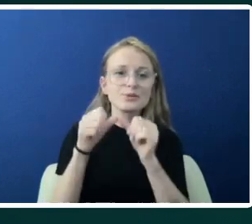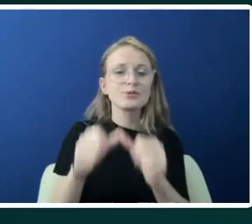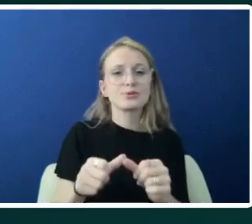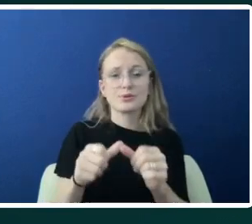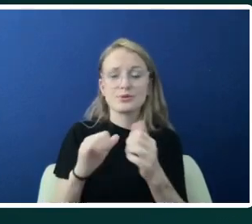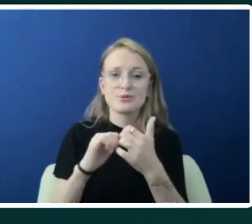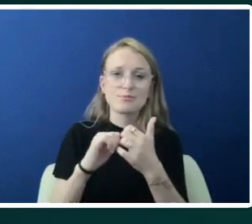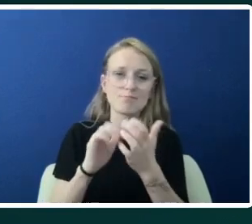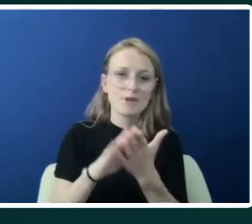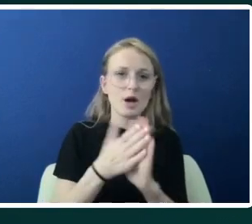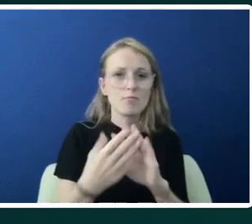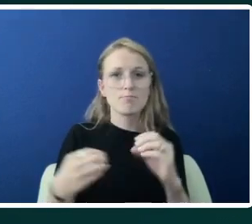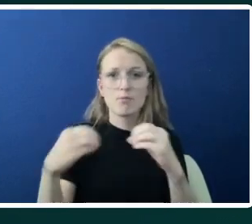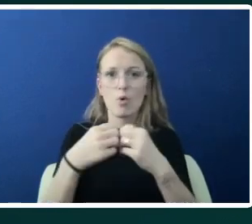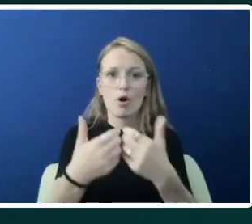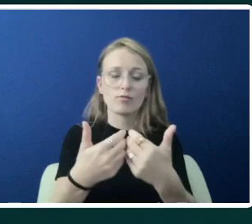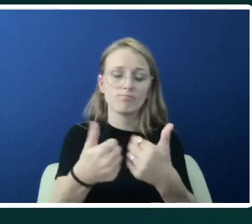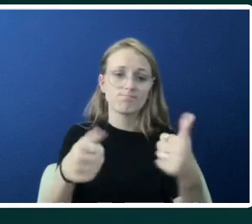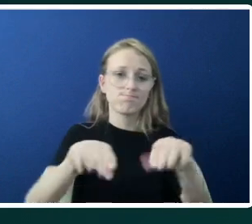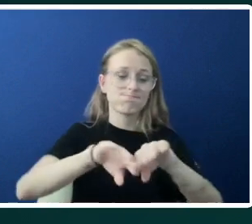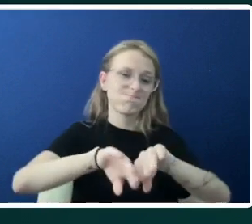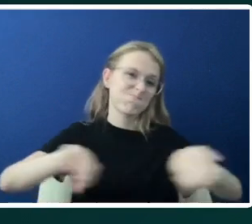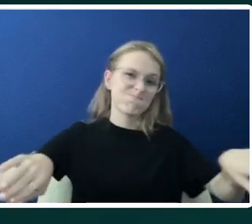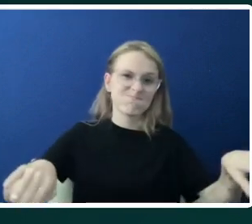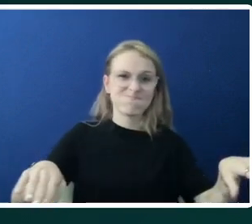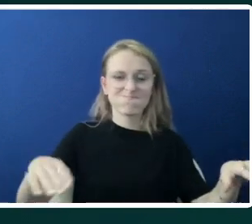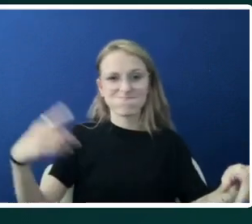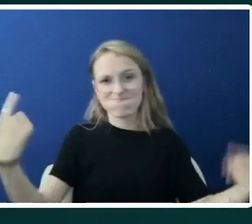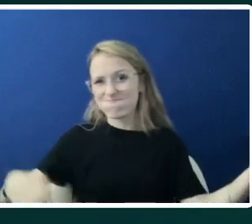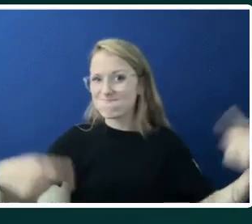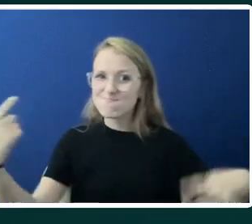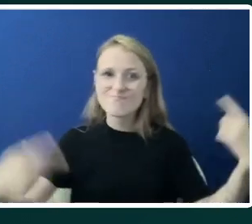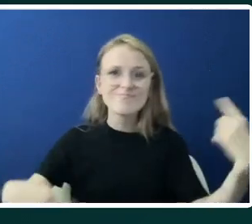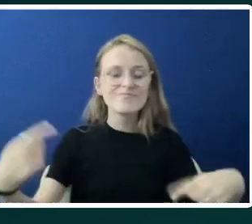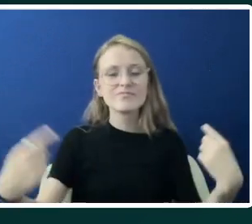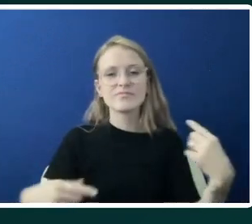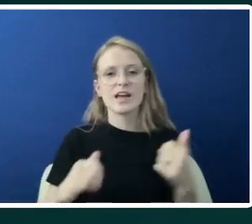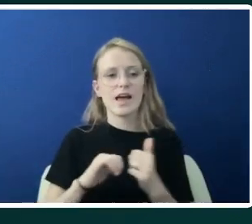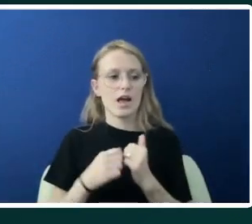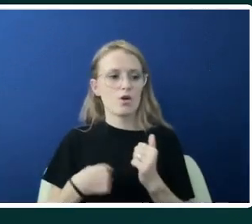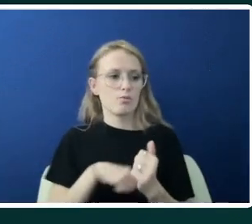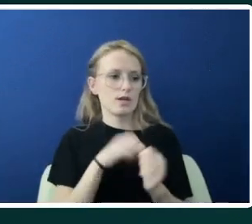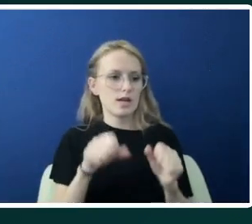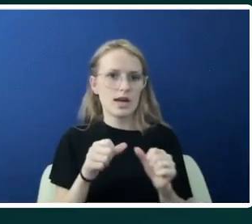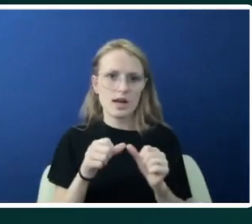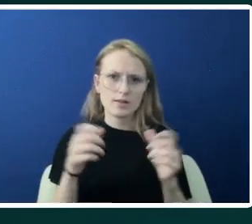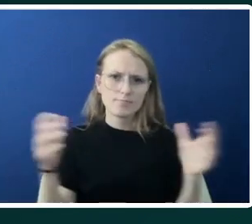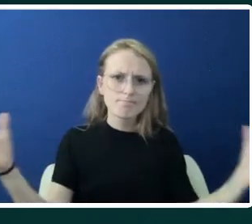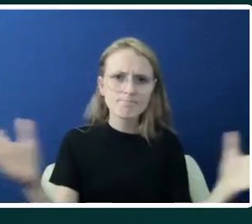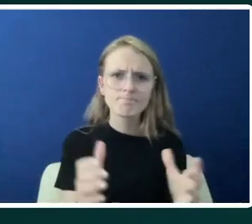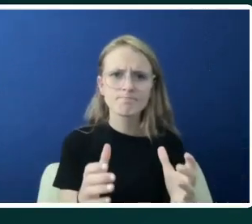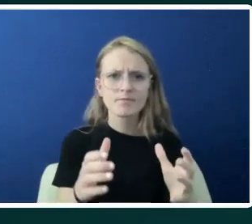of bring people together, right? And how can we, you know, continue to try to foster conversations,